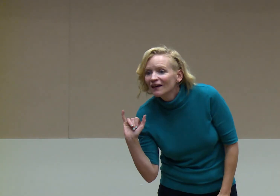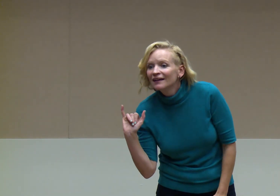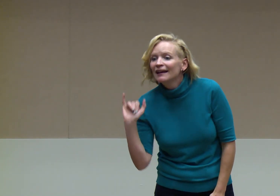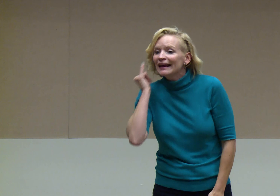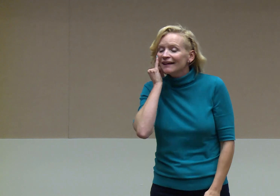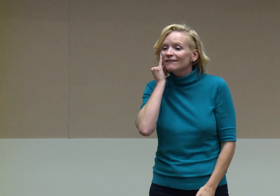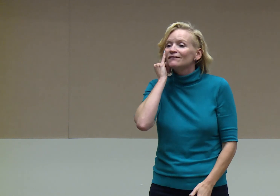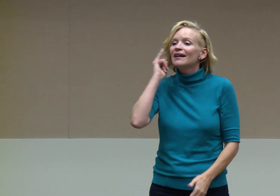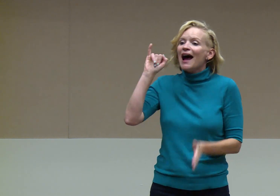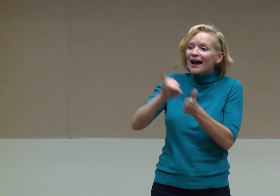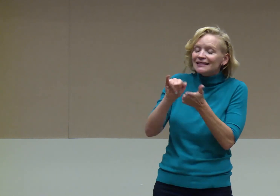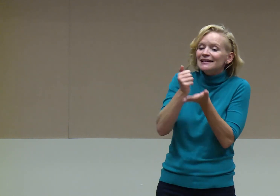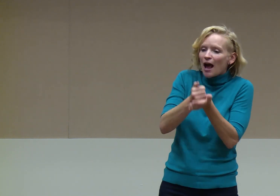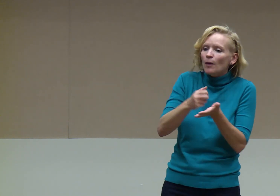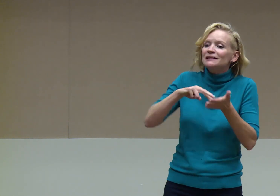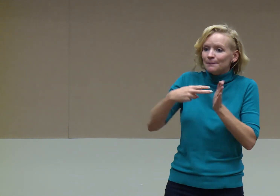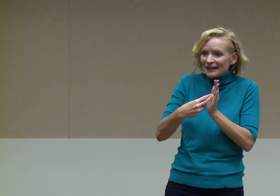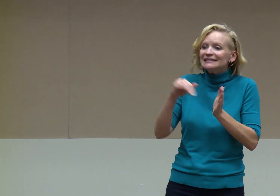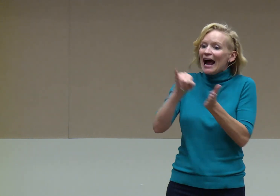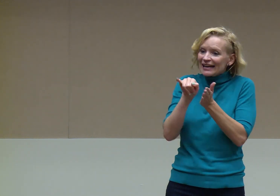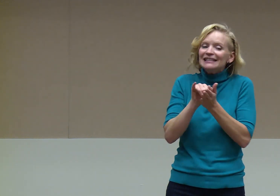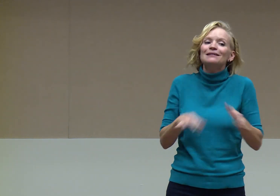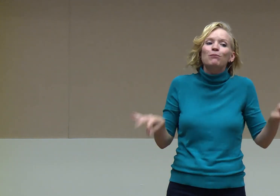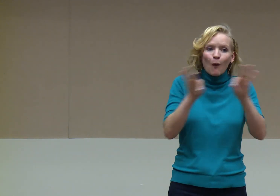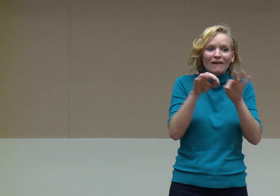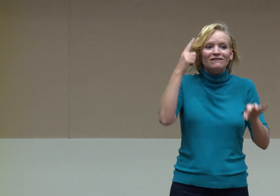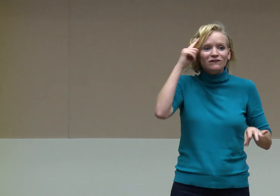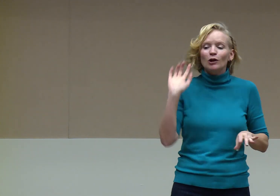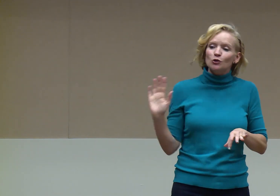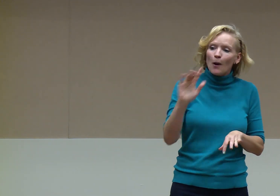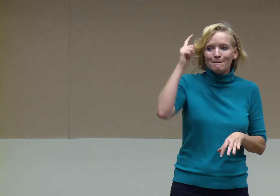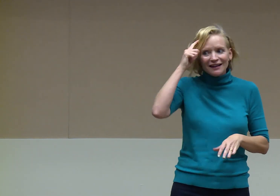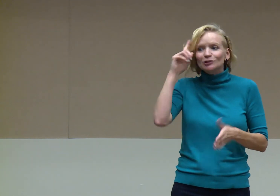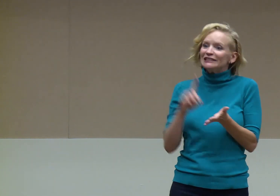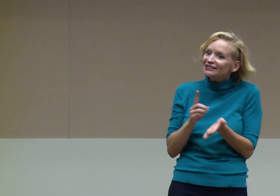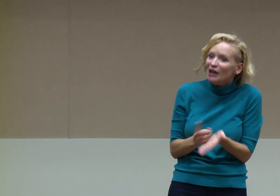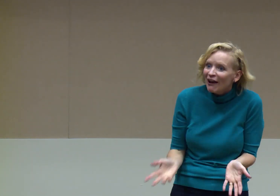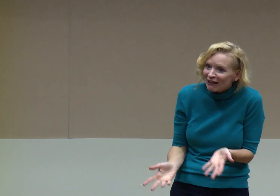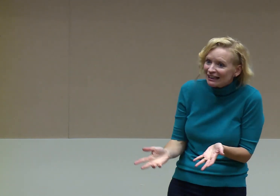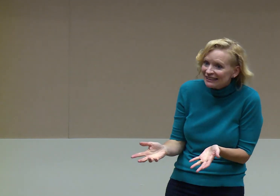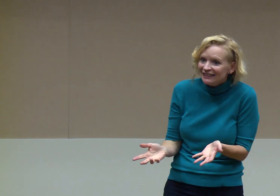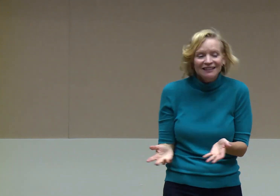But iconicity may help as well. And if it does, that means